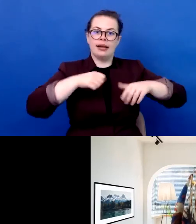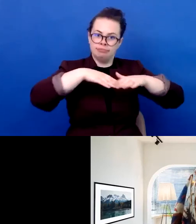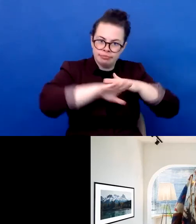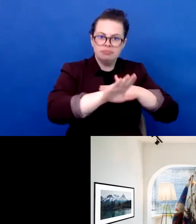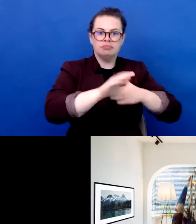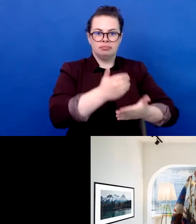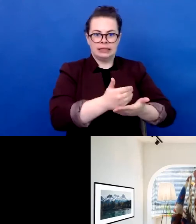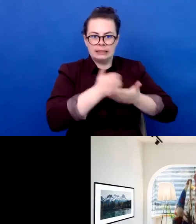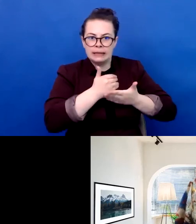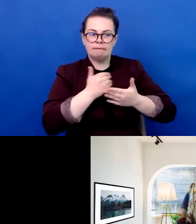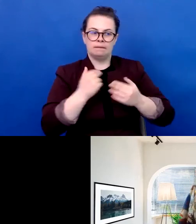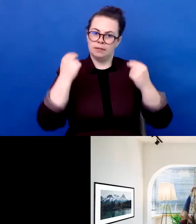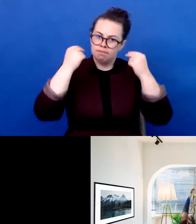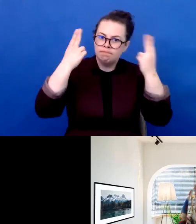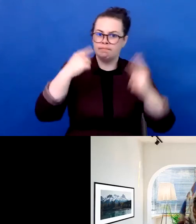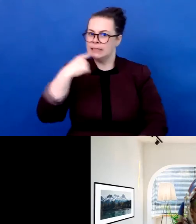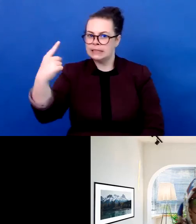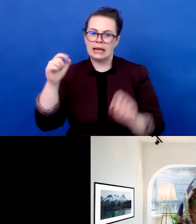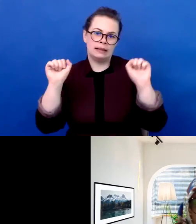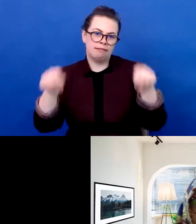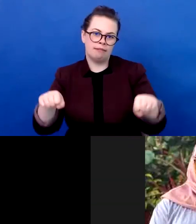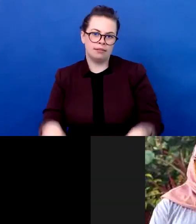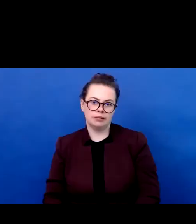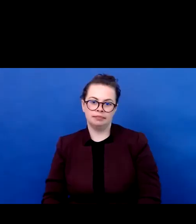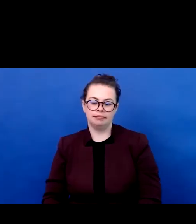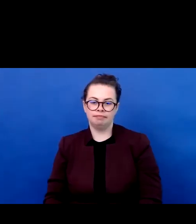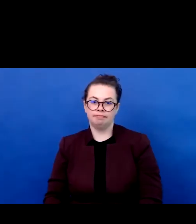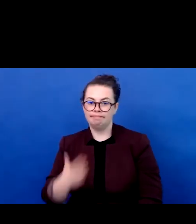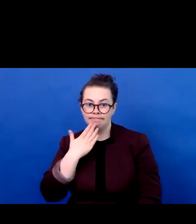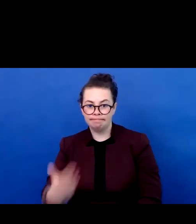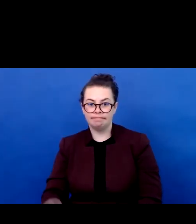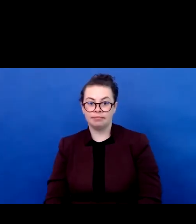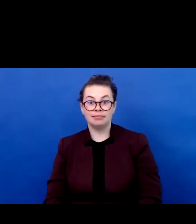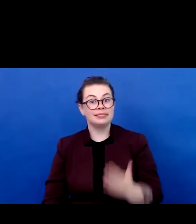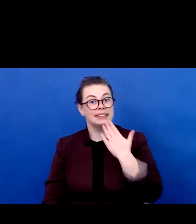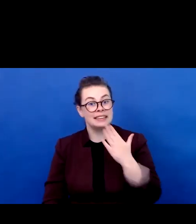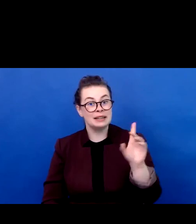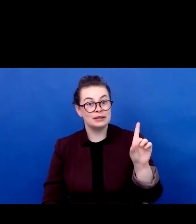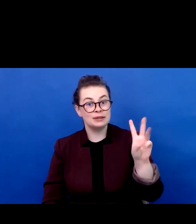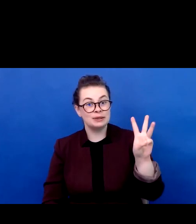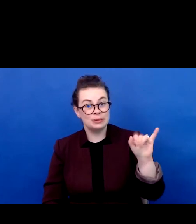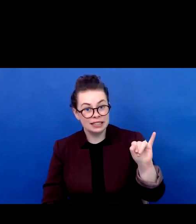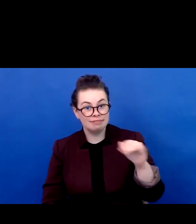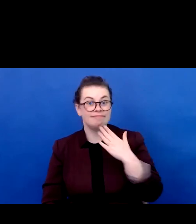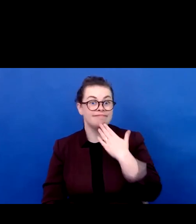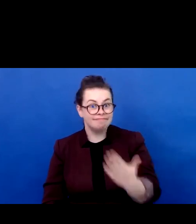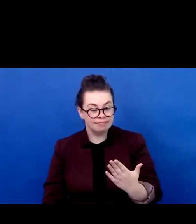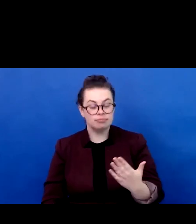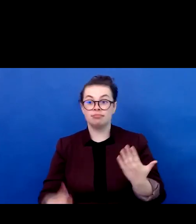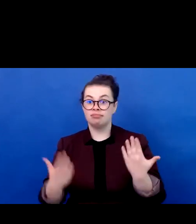thank you thank you we thank you very much unfortunately we are coming to the end of this